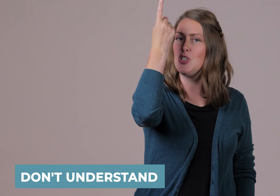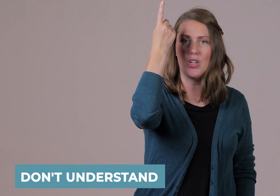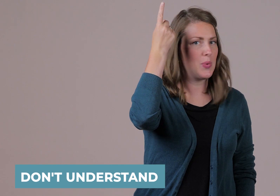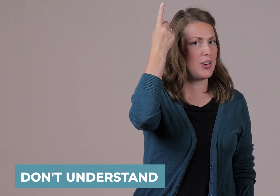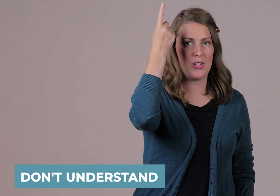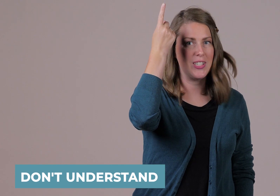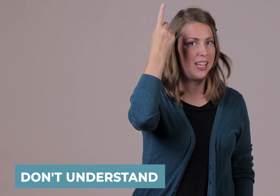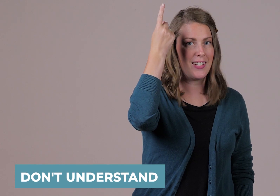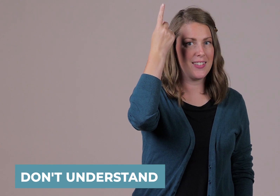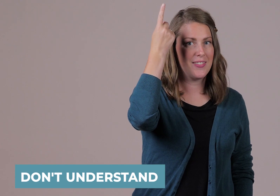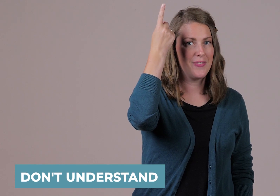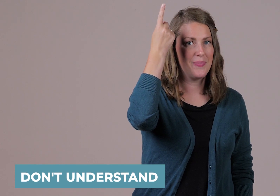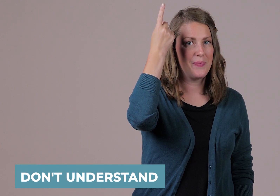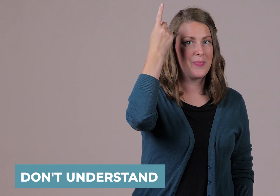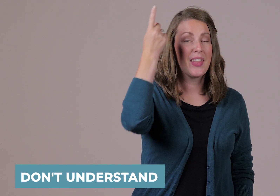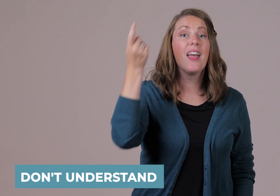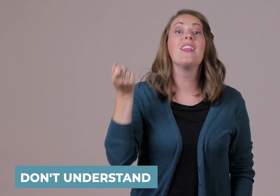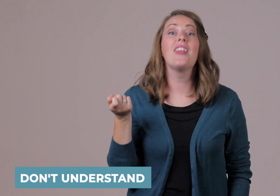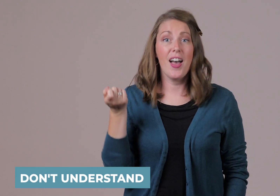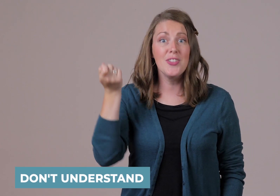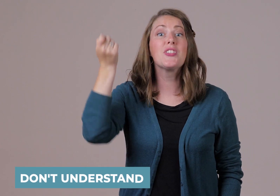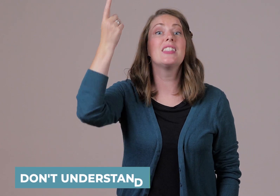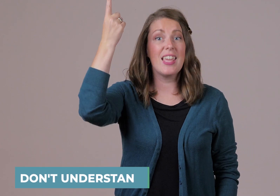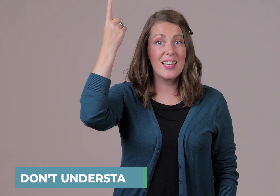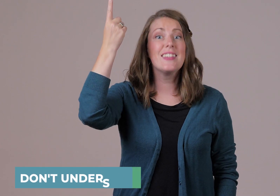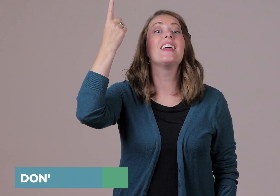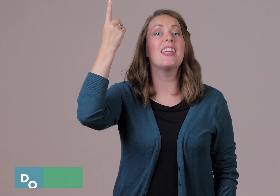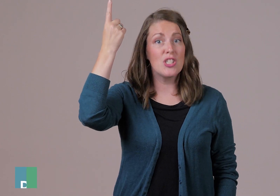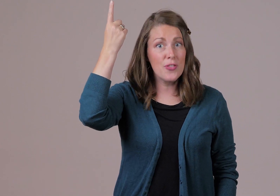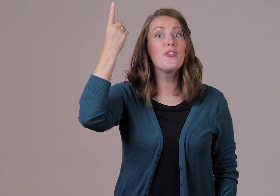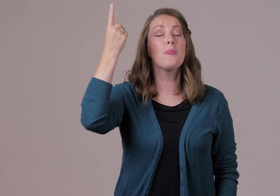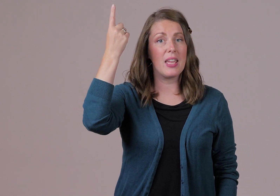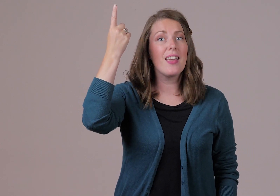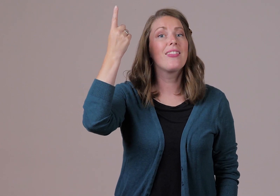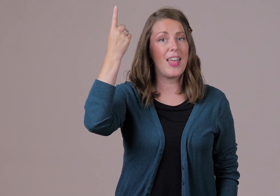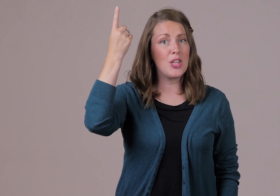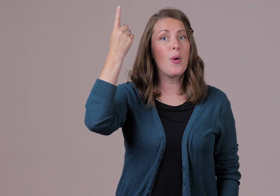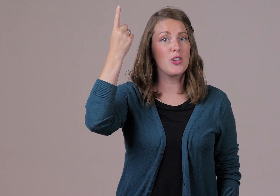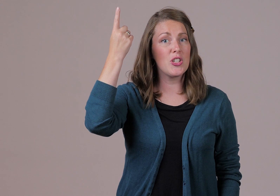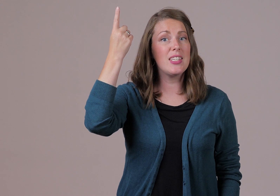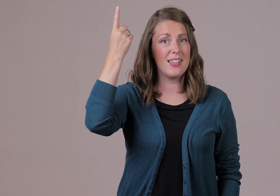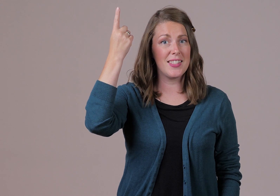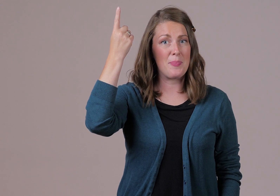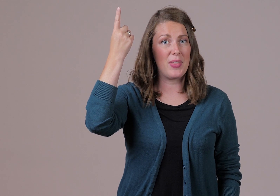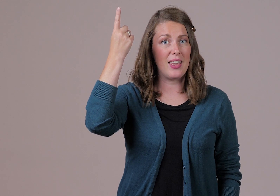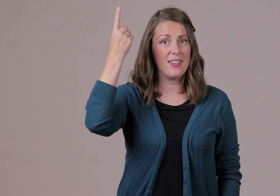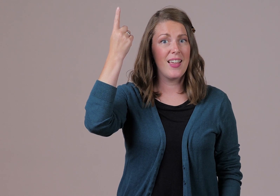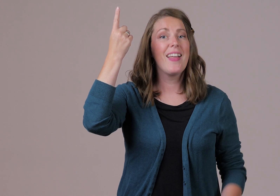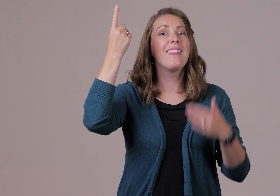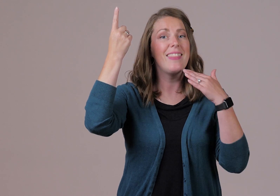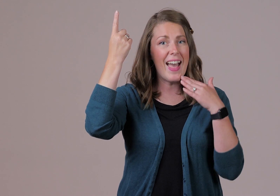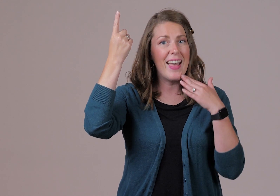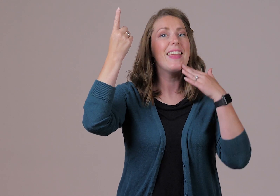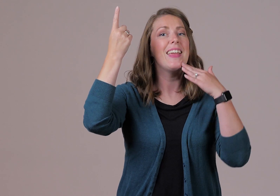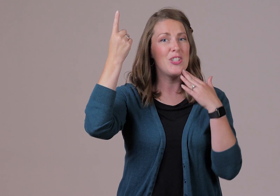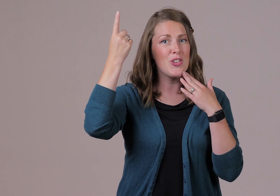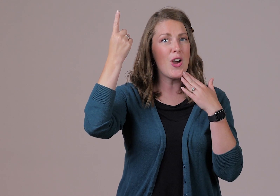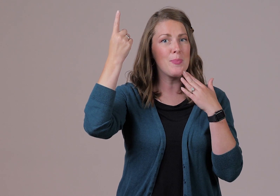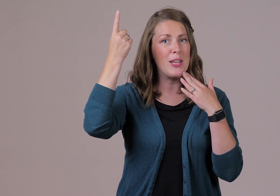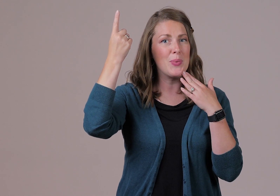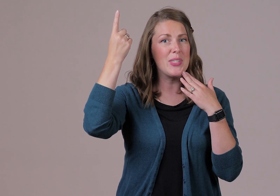don't understand. The understand is affirming that you understand something; that is your non-manual